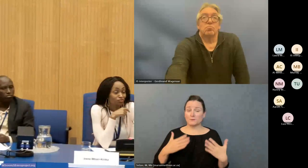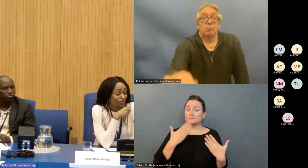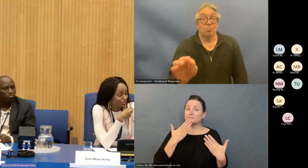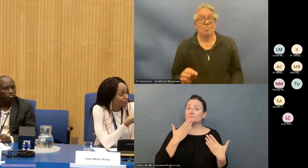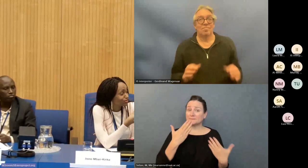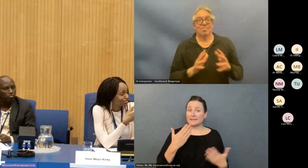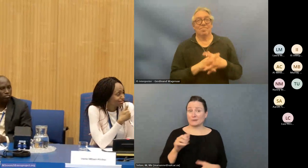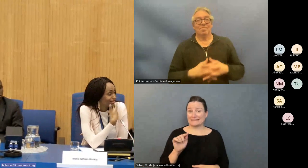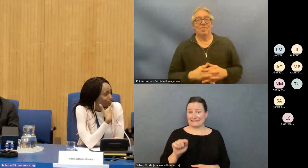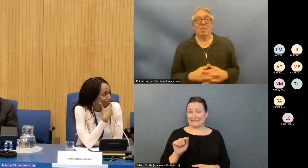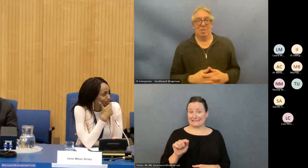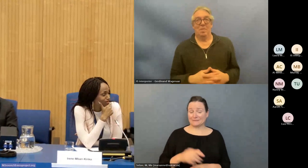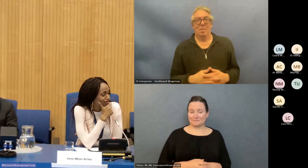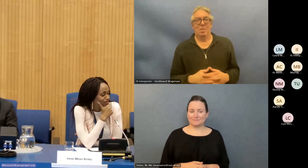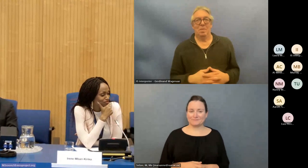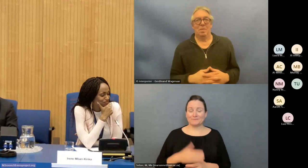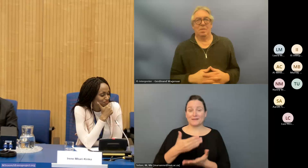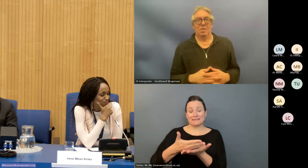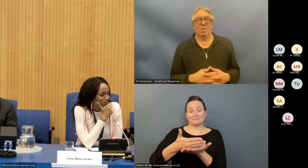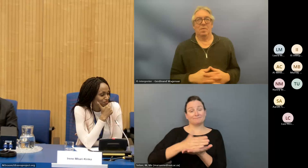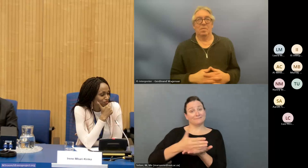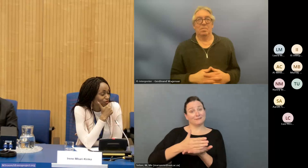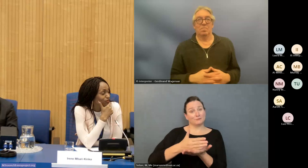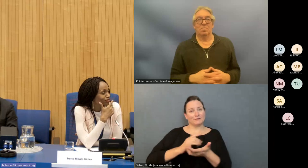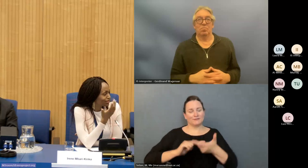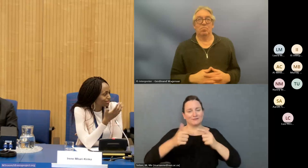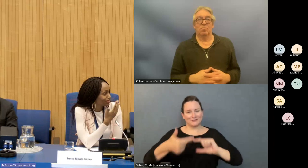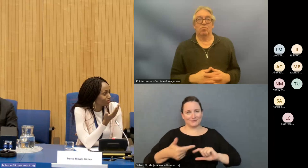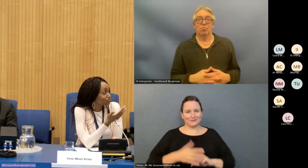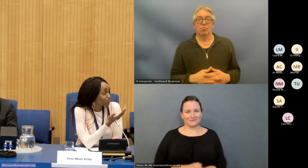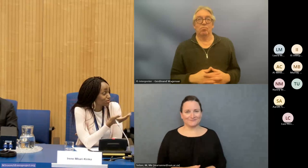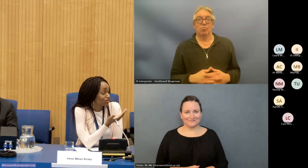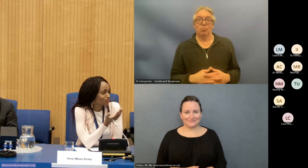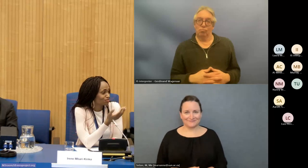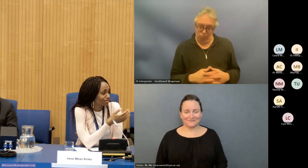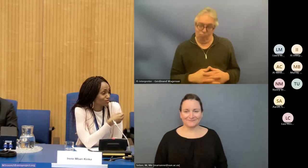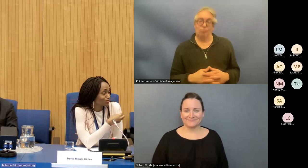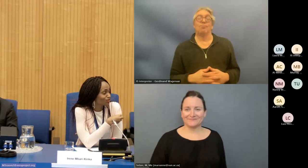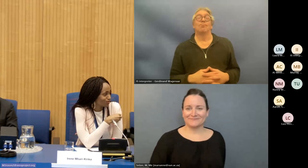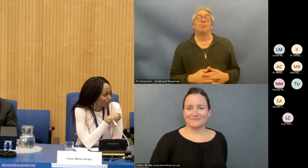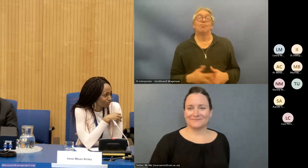from our experience at inABLE, on a regular day we have around 10,000 live streams in our